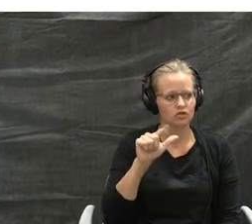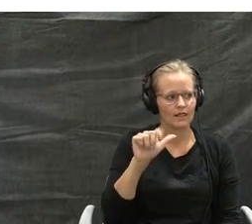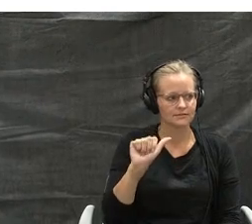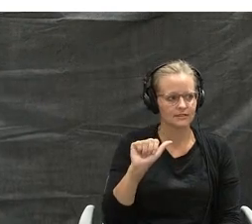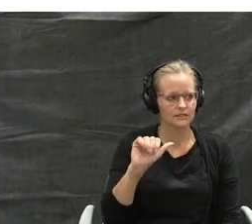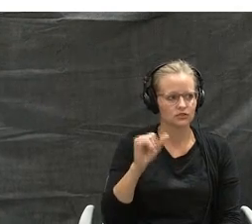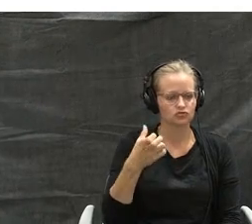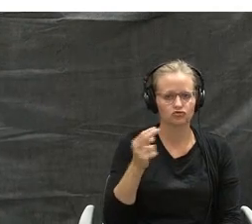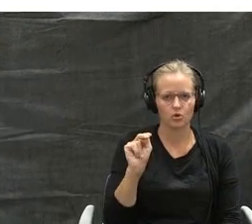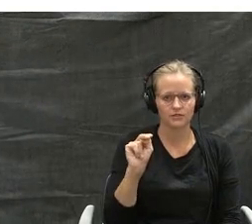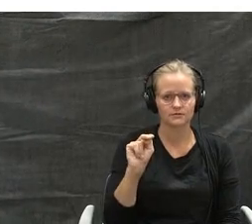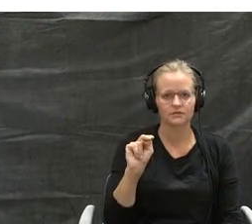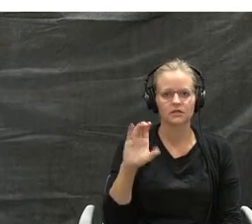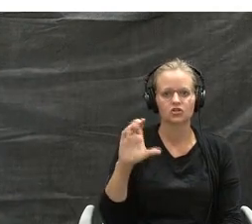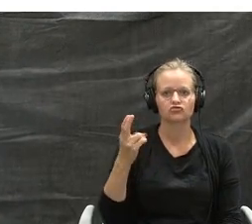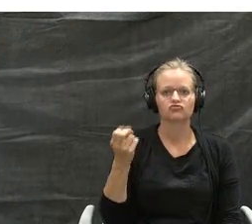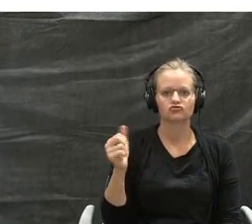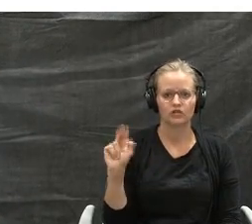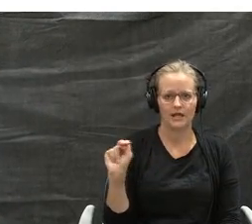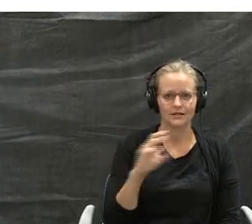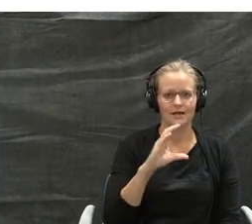and Janet of Minne Tonka submitted similar statements.